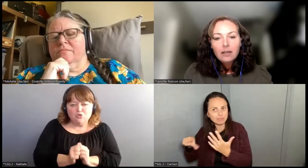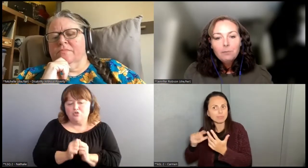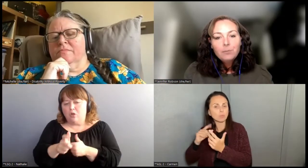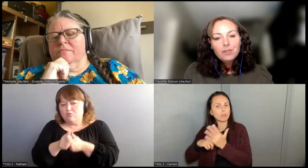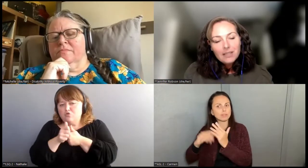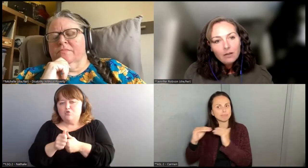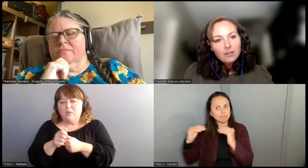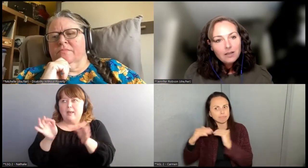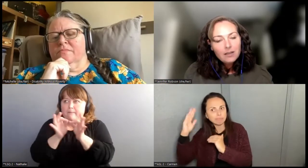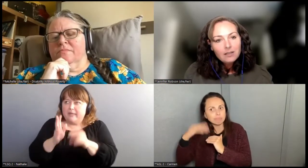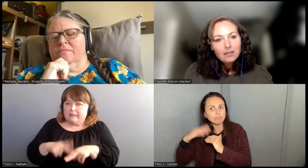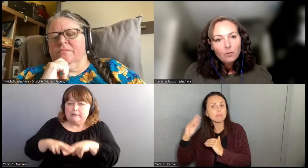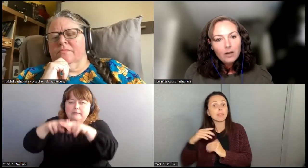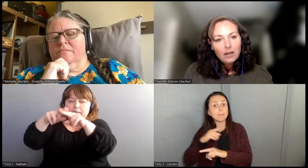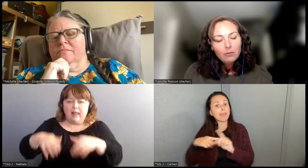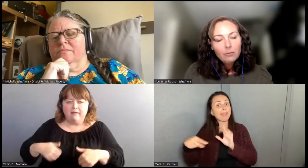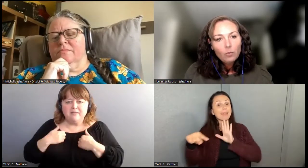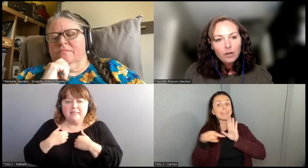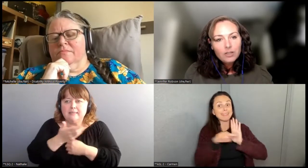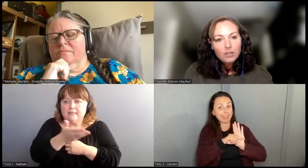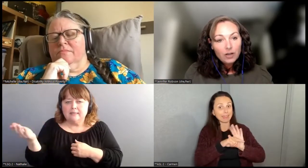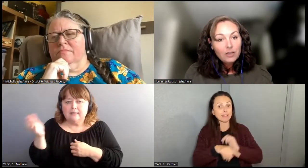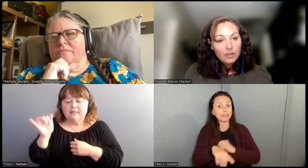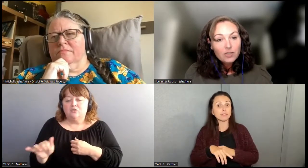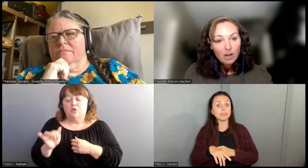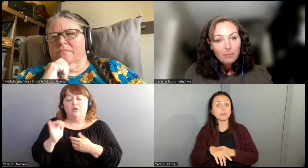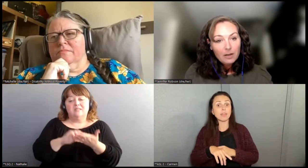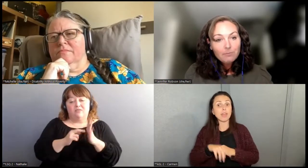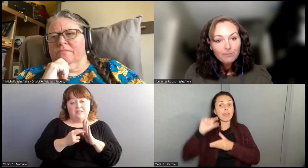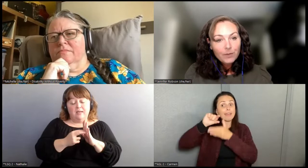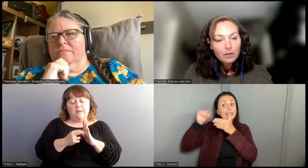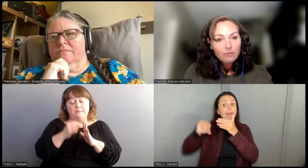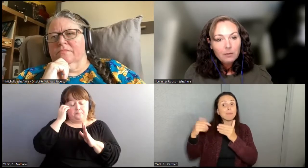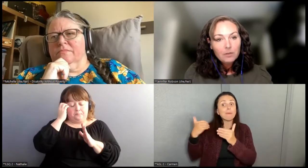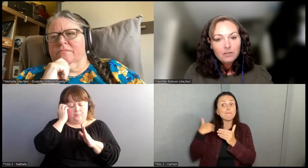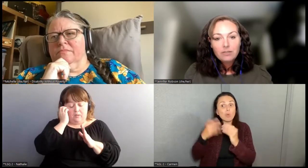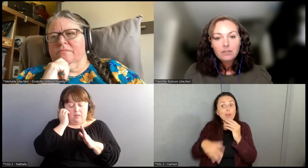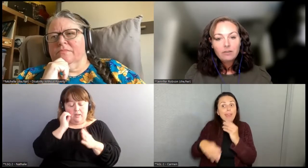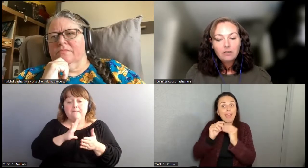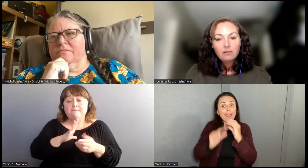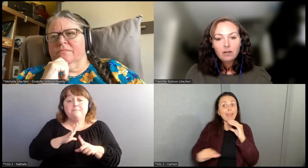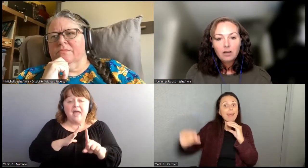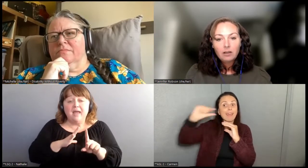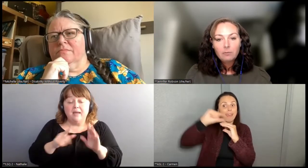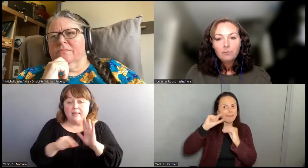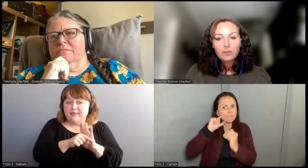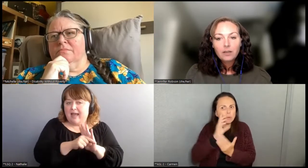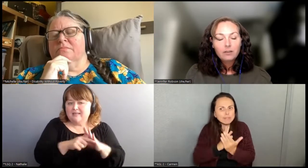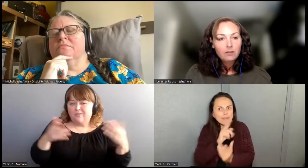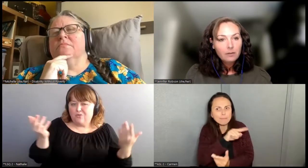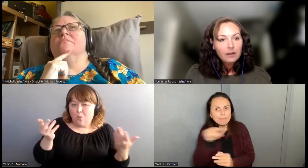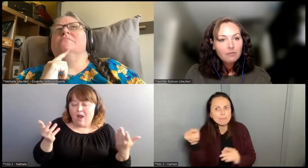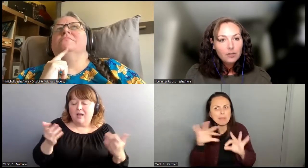MADE. THE DOWNSIDE IS WHEN GOVERNMENT WANTED TO DO A TOP UP TO FAMILIES RECEIVING THE BENEFIT